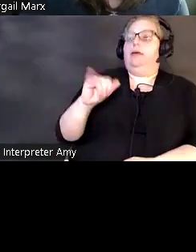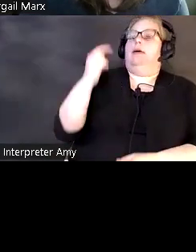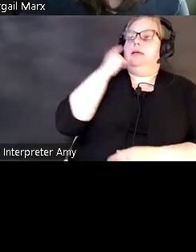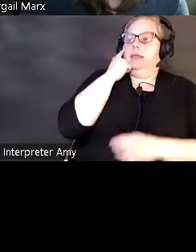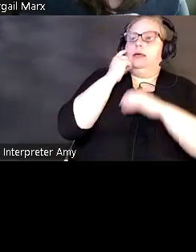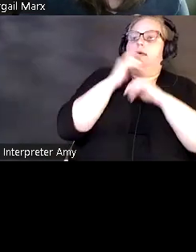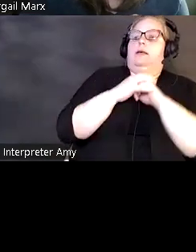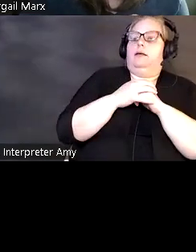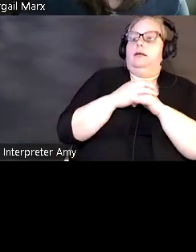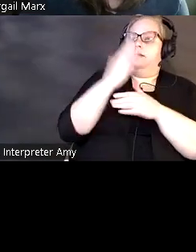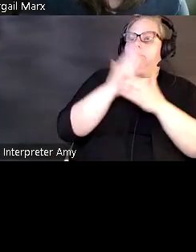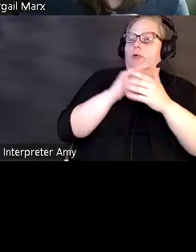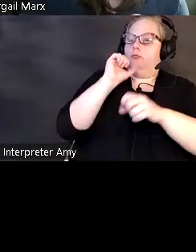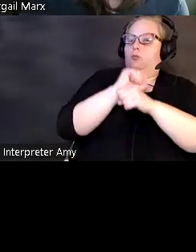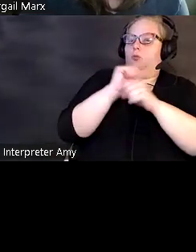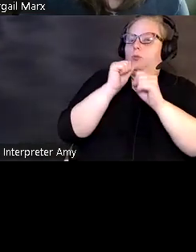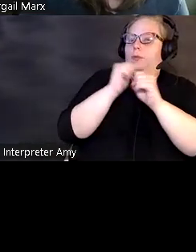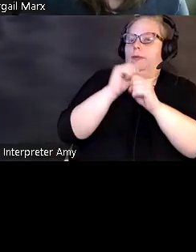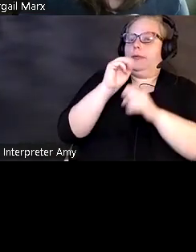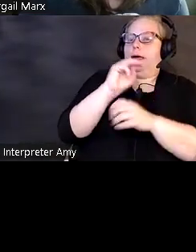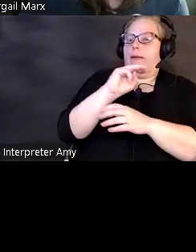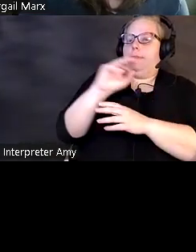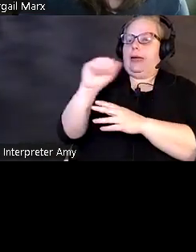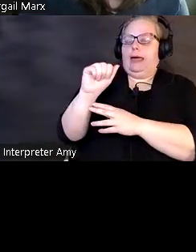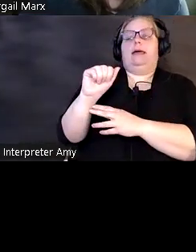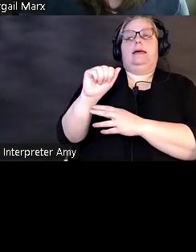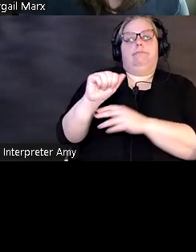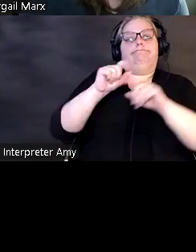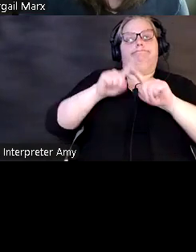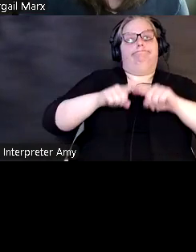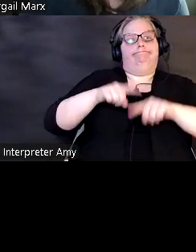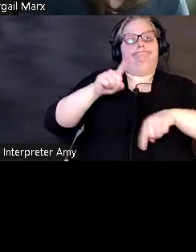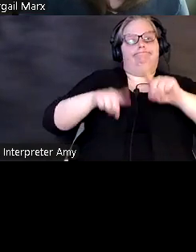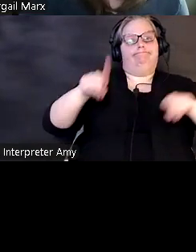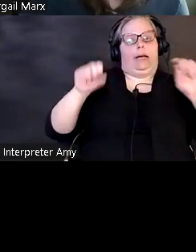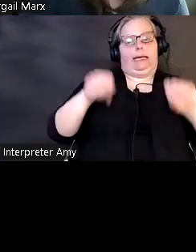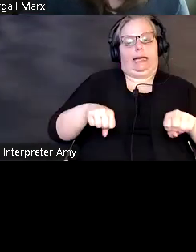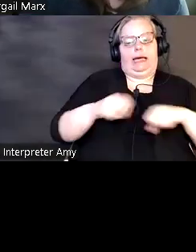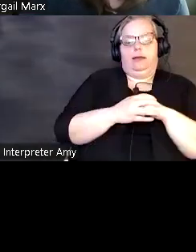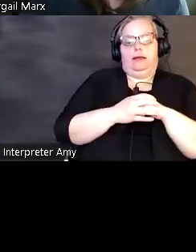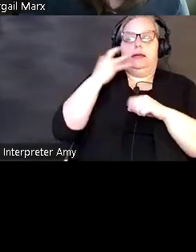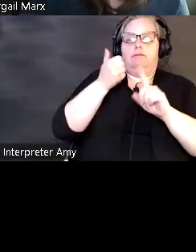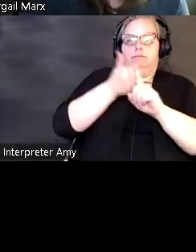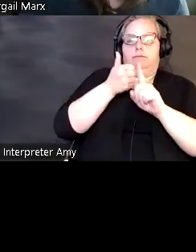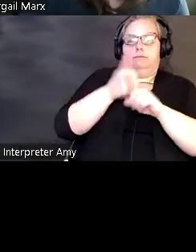with MA specifically can be really variable. Being a Medicaid provider has some pros and